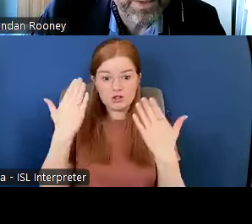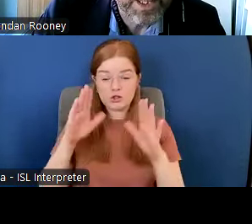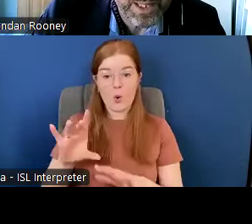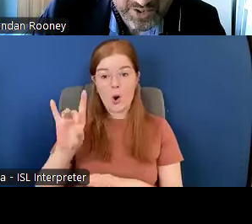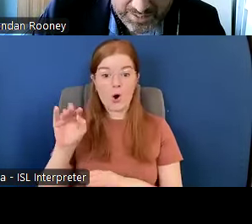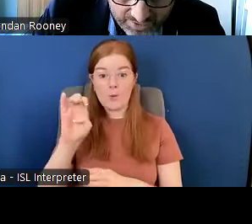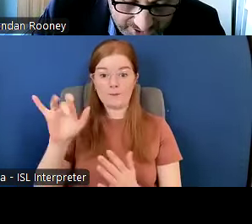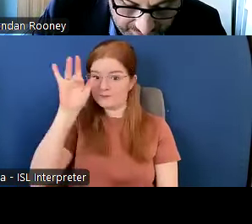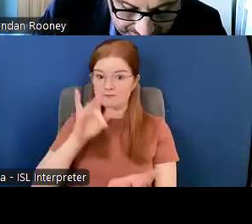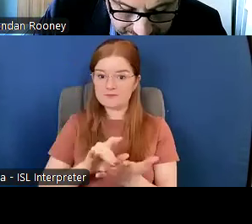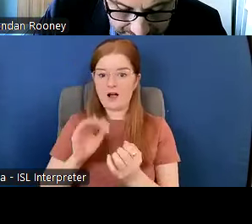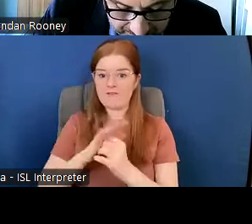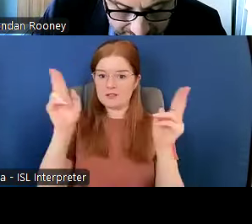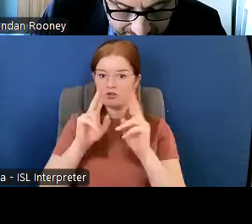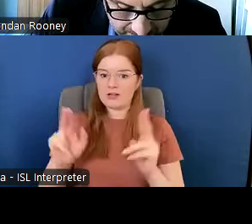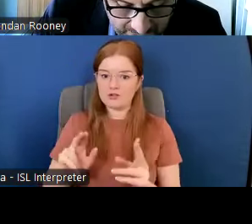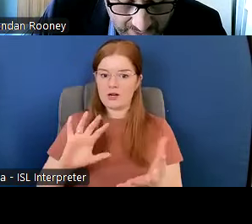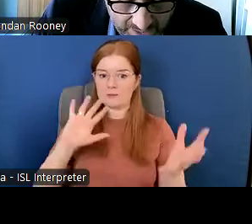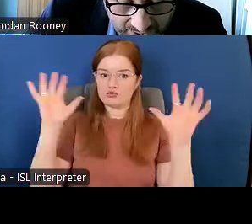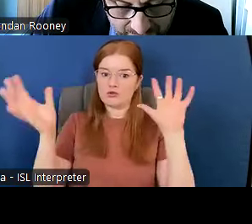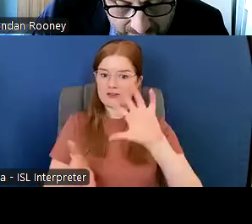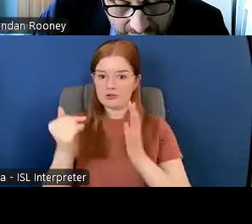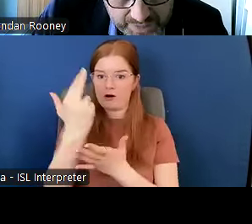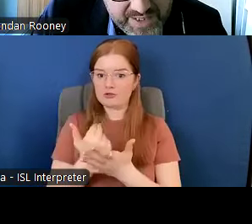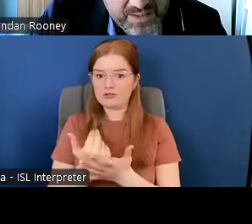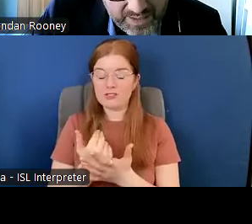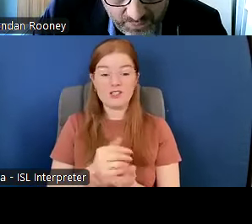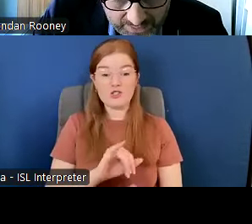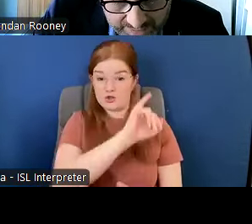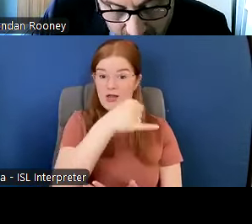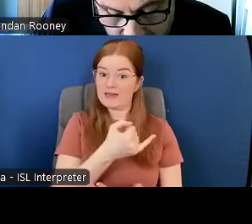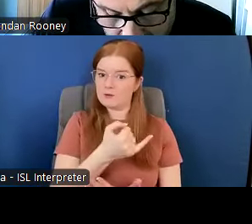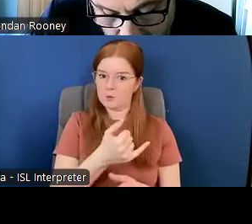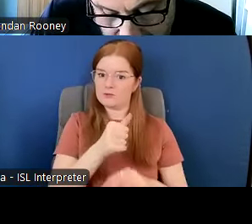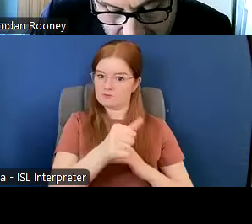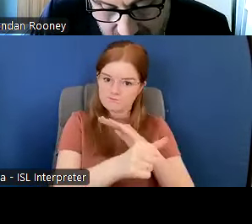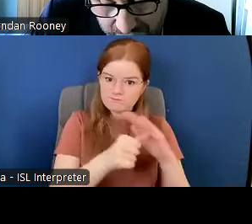international abstraction. Jellett proved particularly well-disposed towards Gleizes'